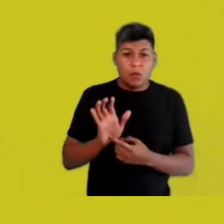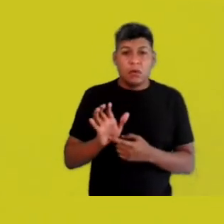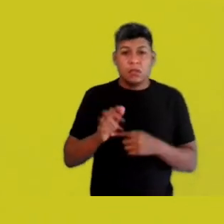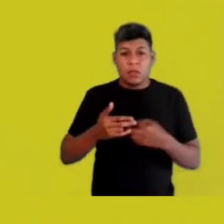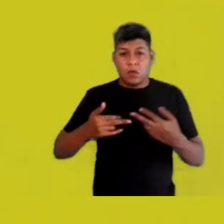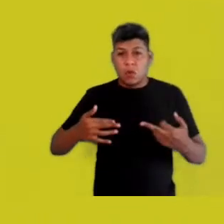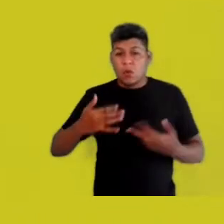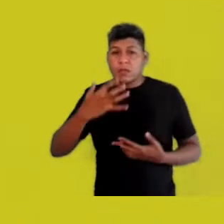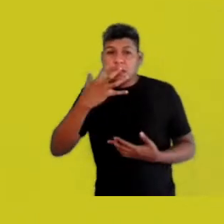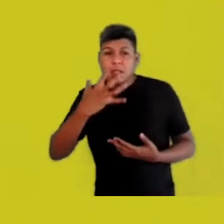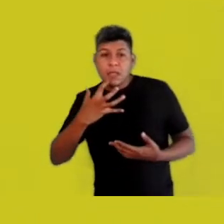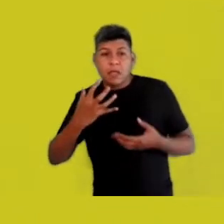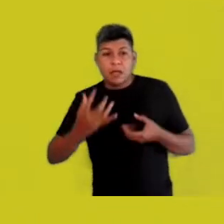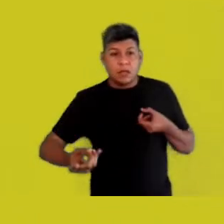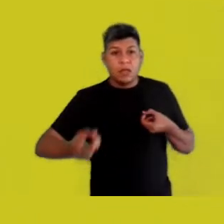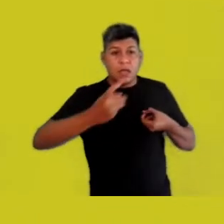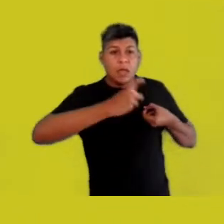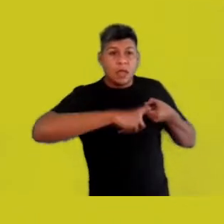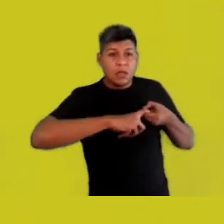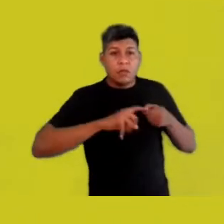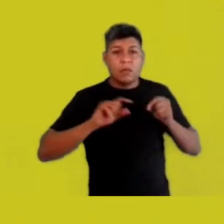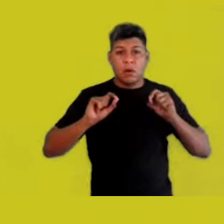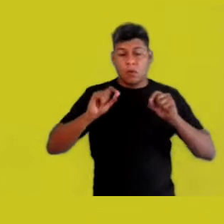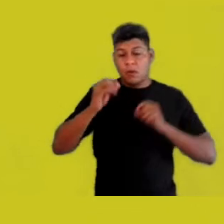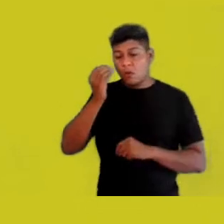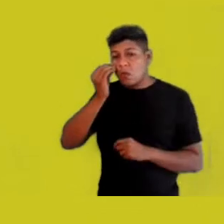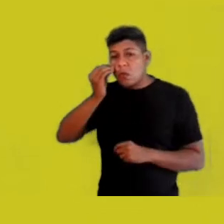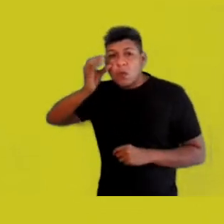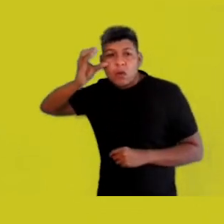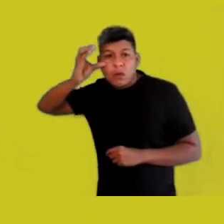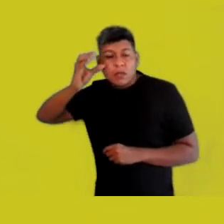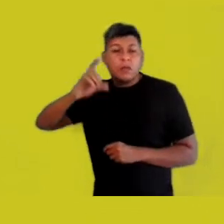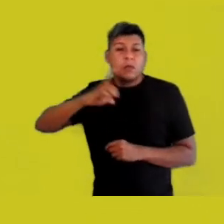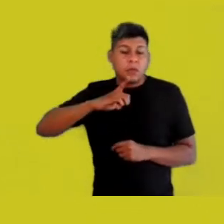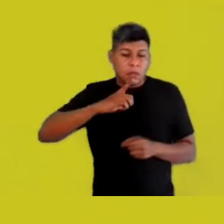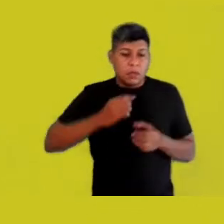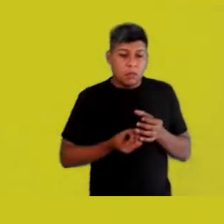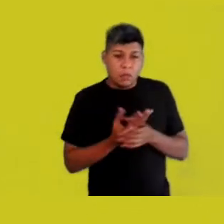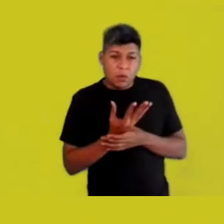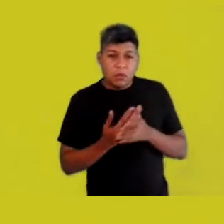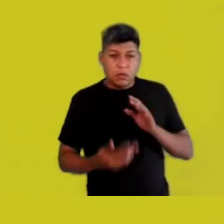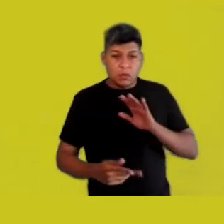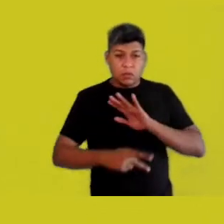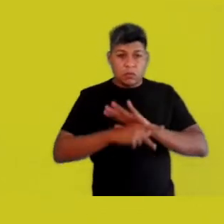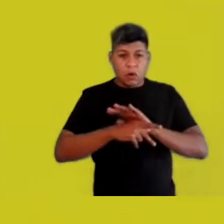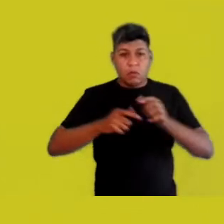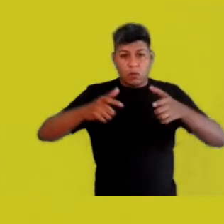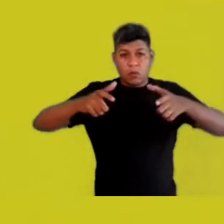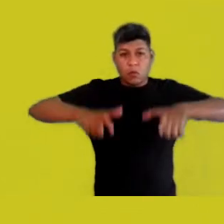the task of restoring a knowledge which is being produced, especially in Europoid places, these melancholic